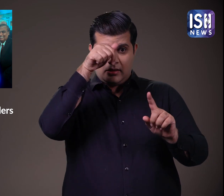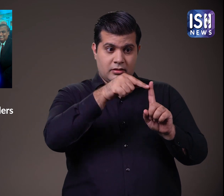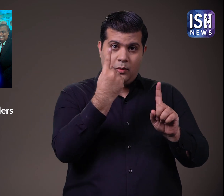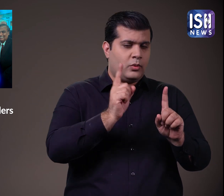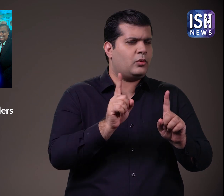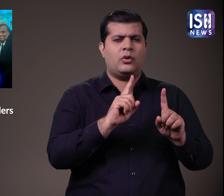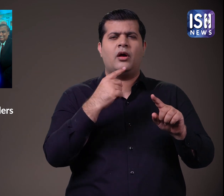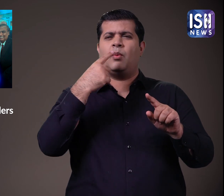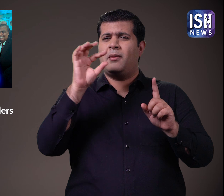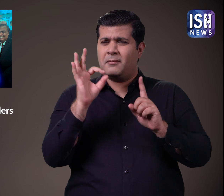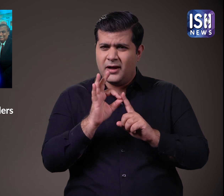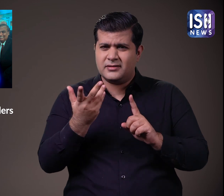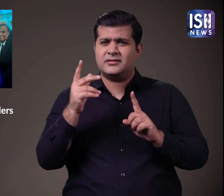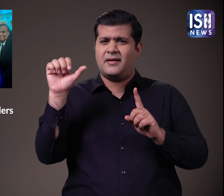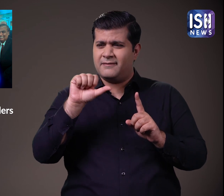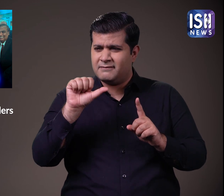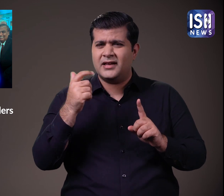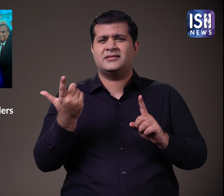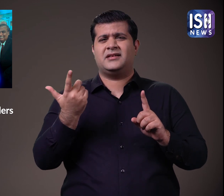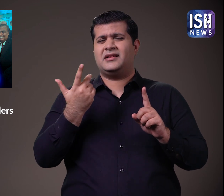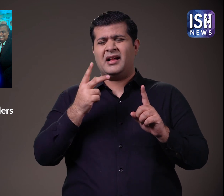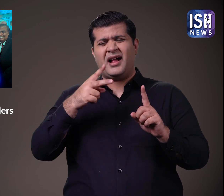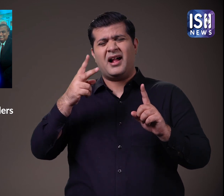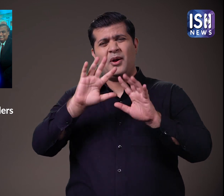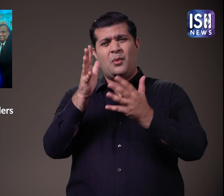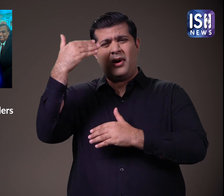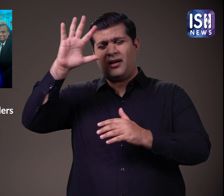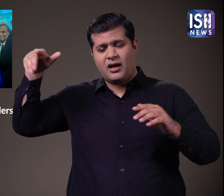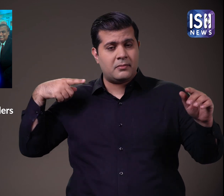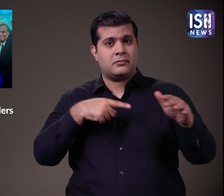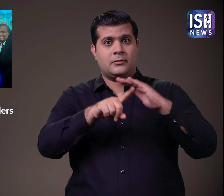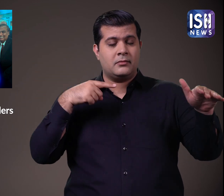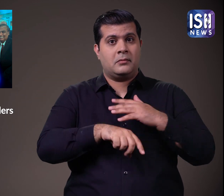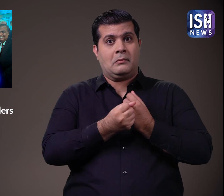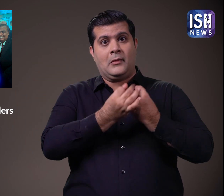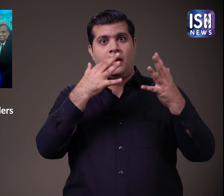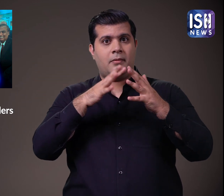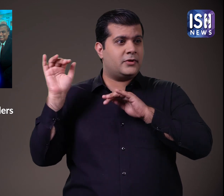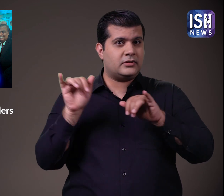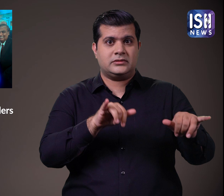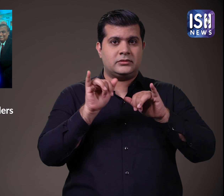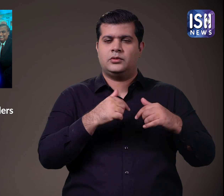who are not only from India but from other countries such as Pakistan, Afghanistan etc as well.